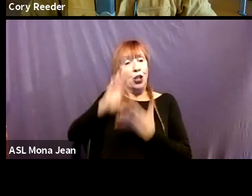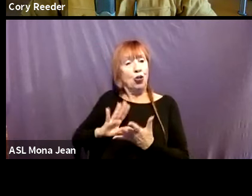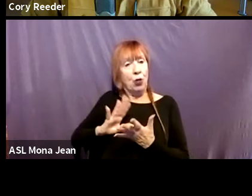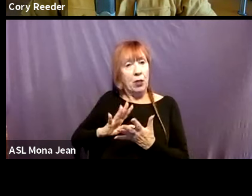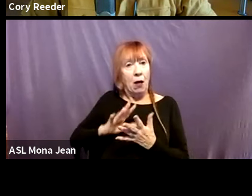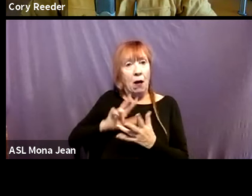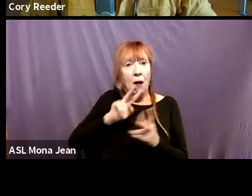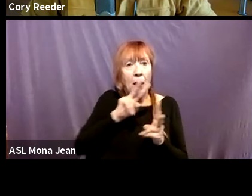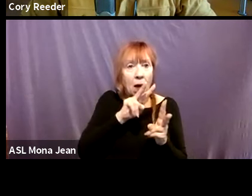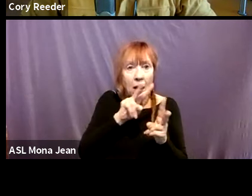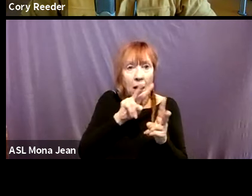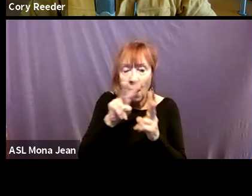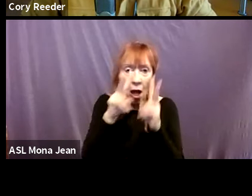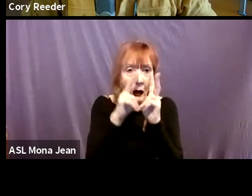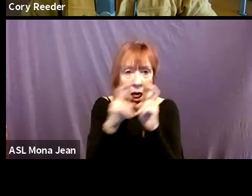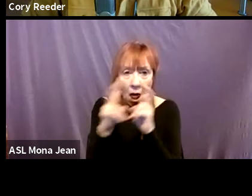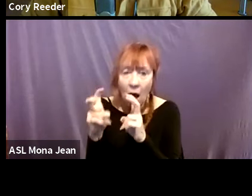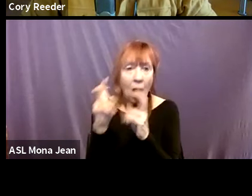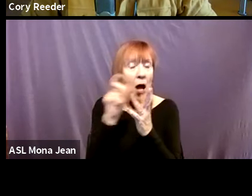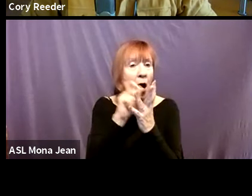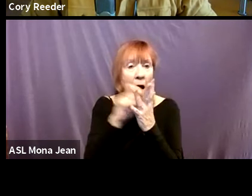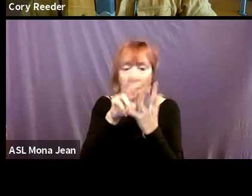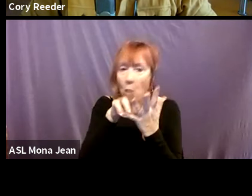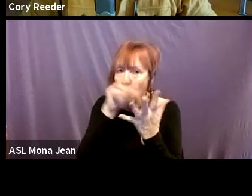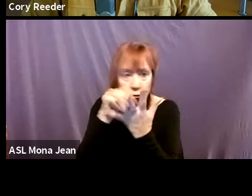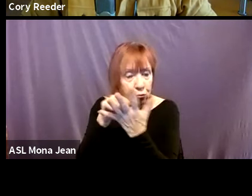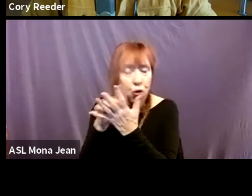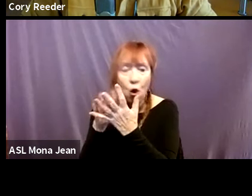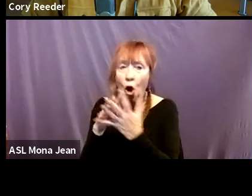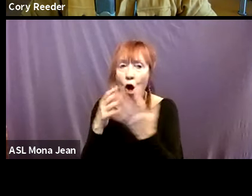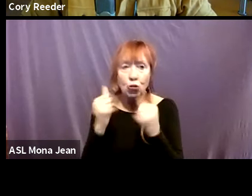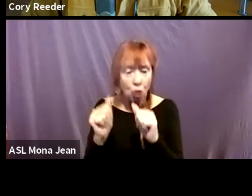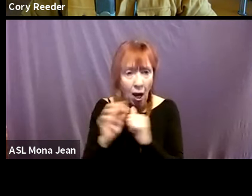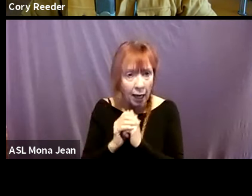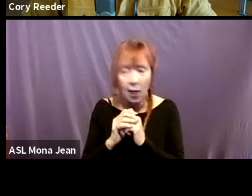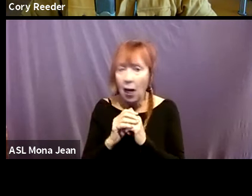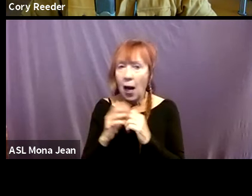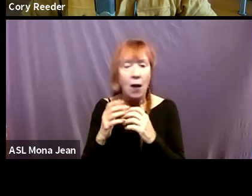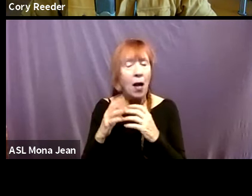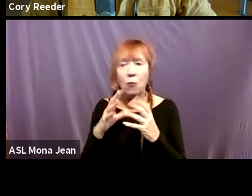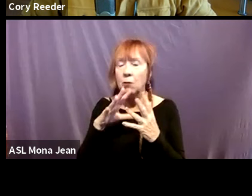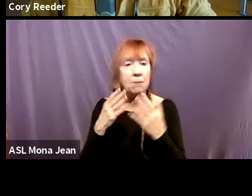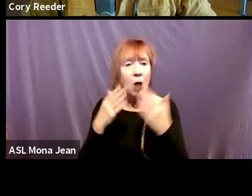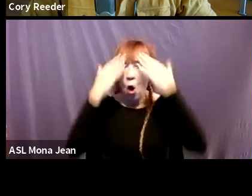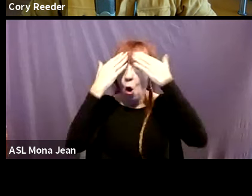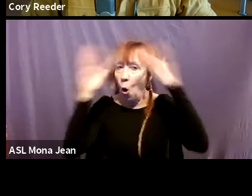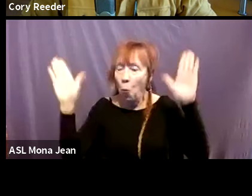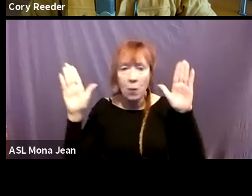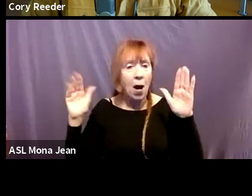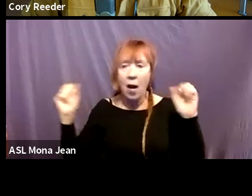I think it really helps writers with the structure. So going into the bad, I'm gonna piggyback on what Jeffrey said,